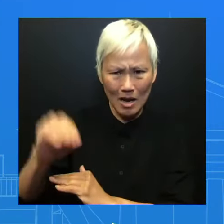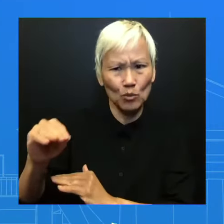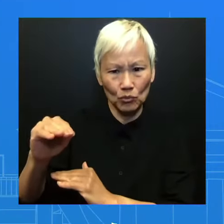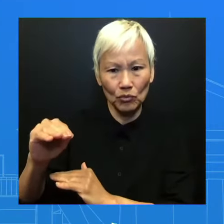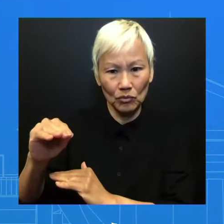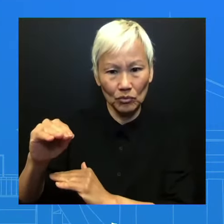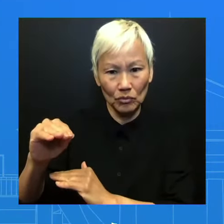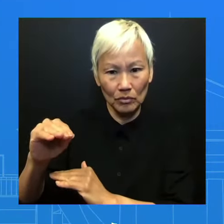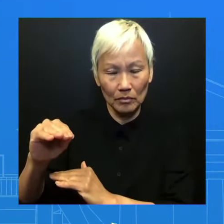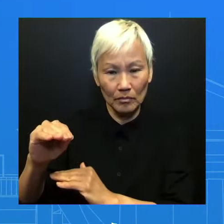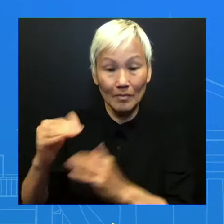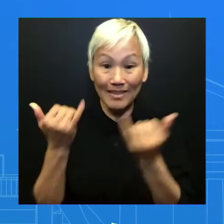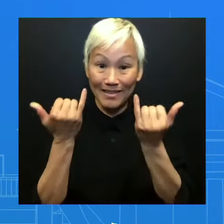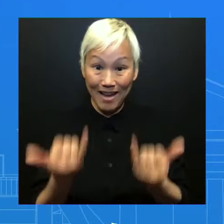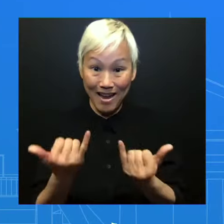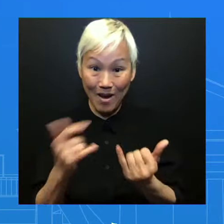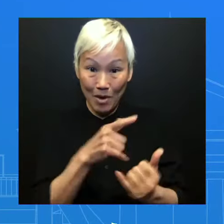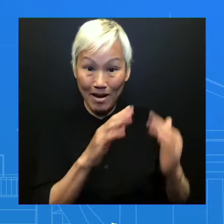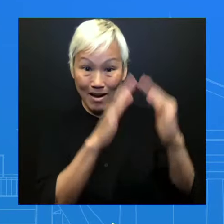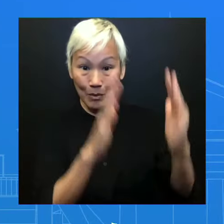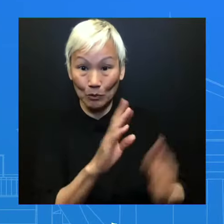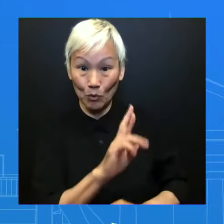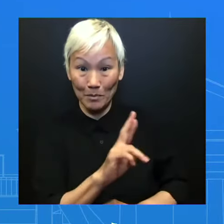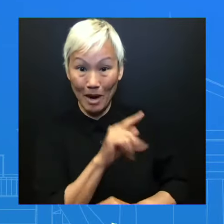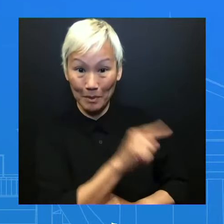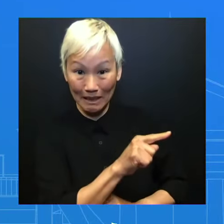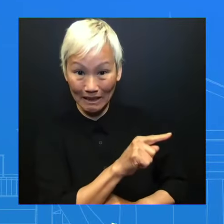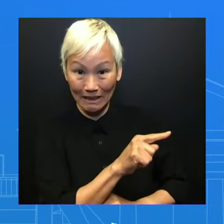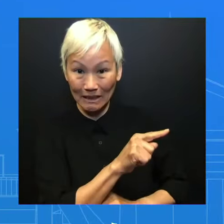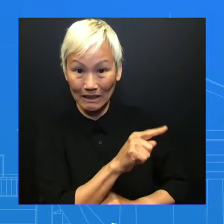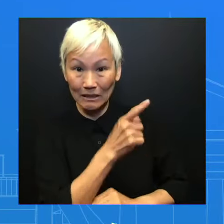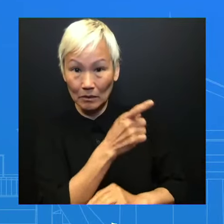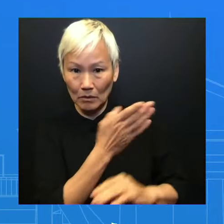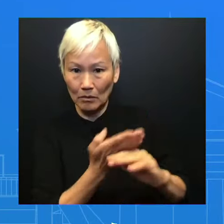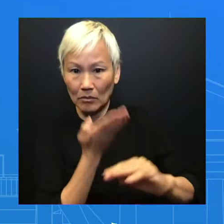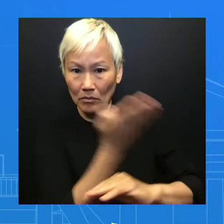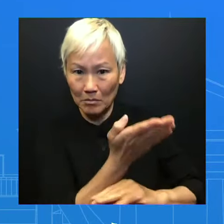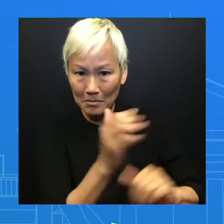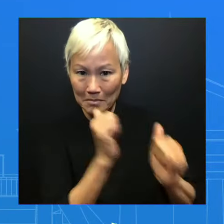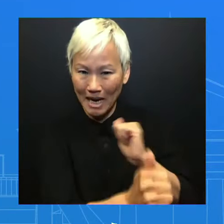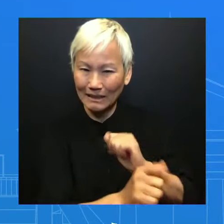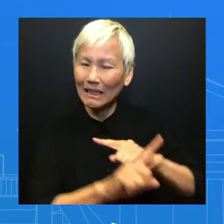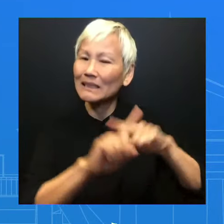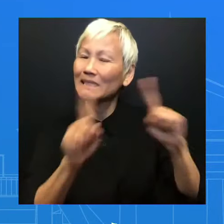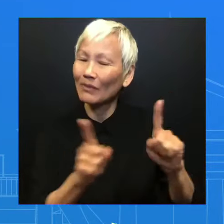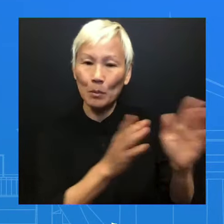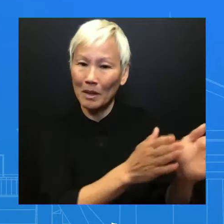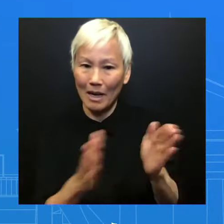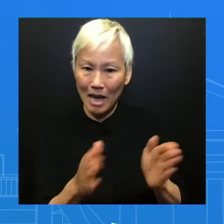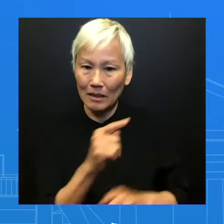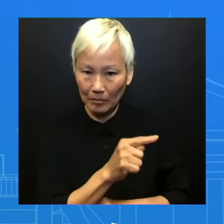a very, very different plan. They want to slash programs millions of hardworking Americans count on,